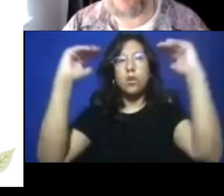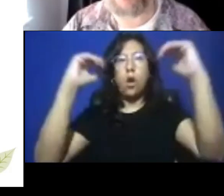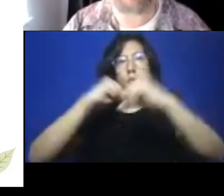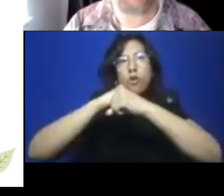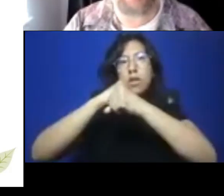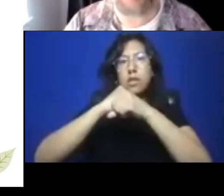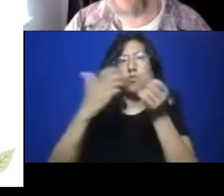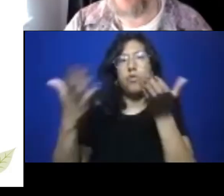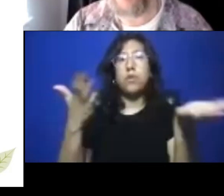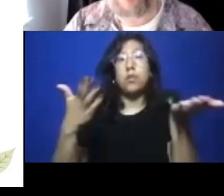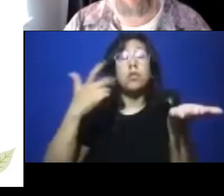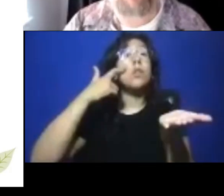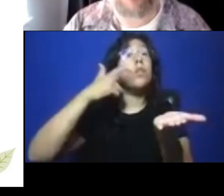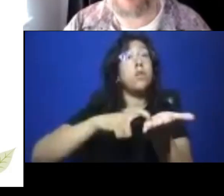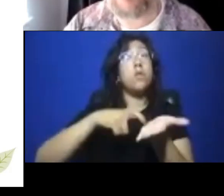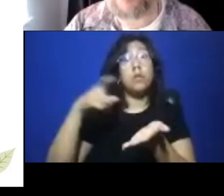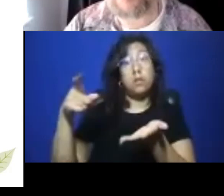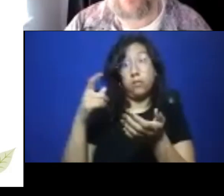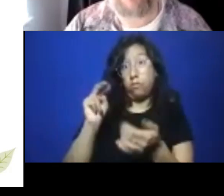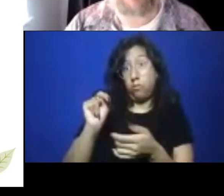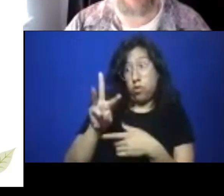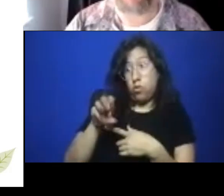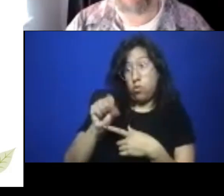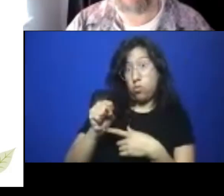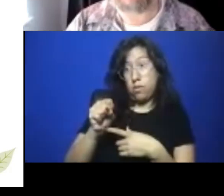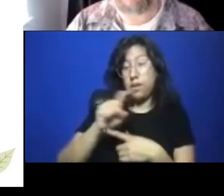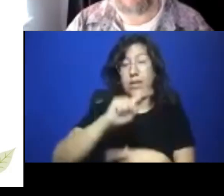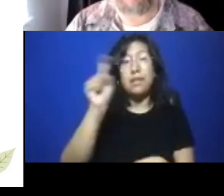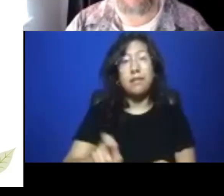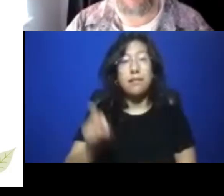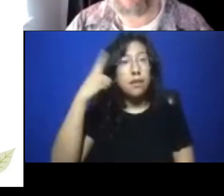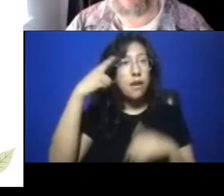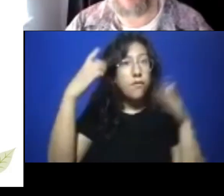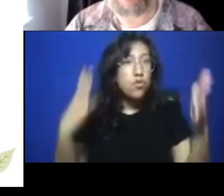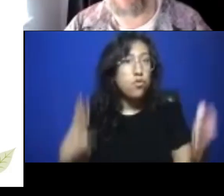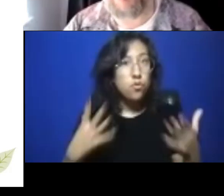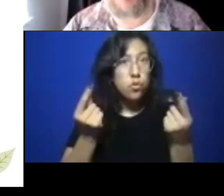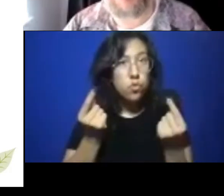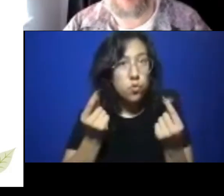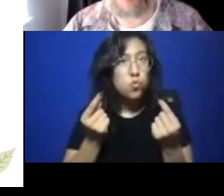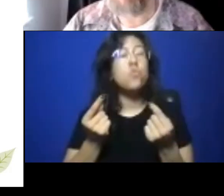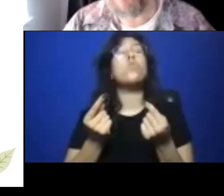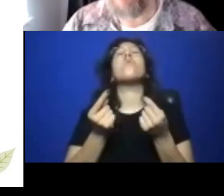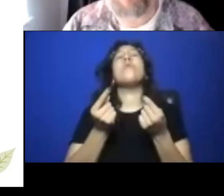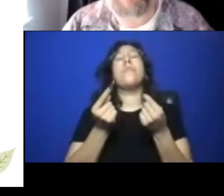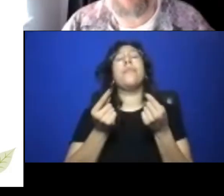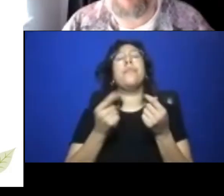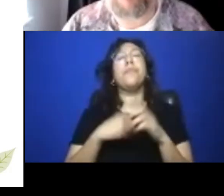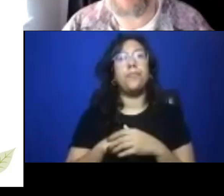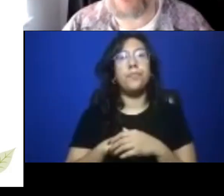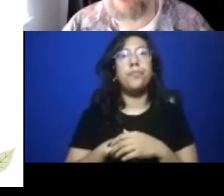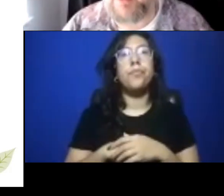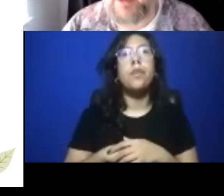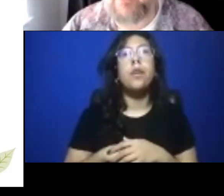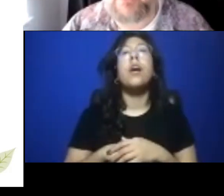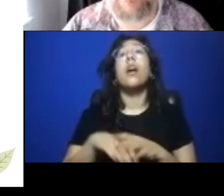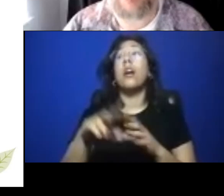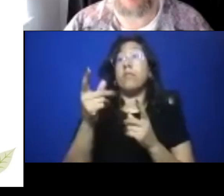Texas was one of the states where the governor was trying to encourage people to call child protective services